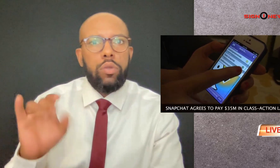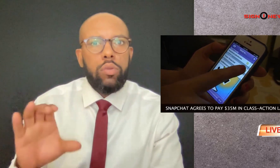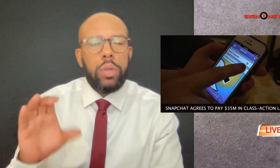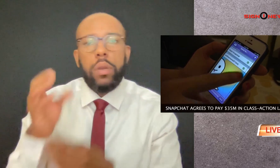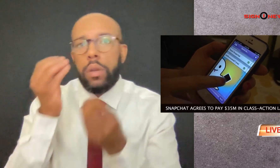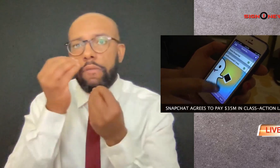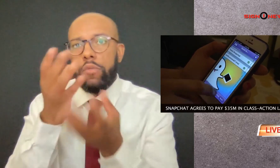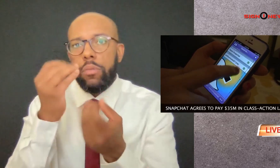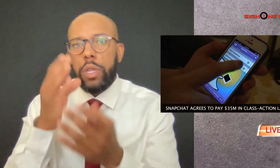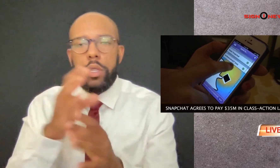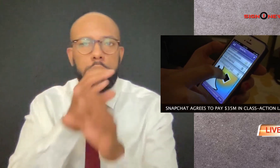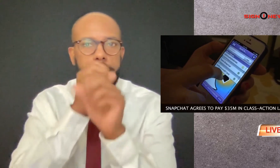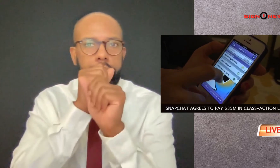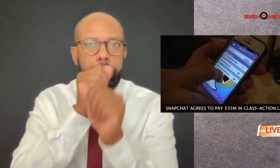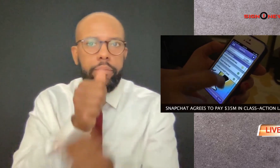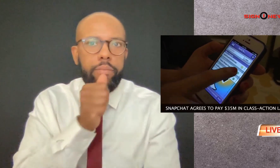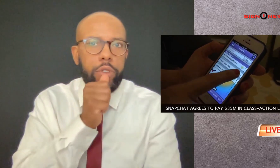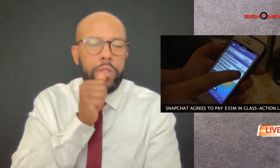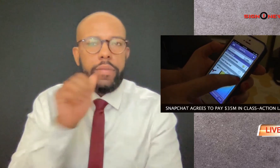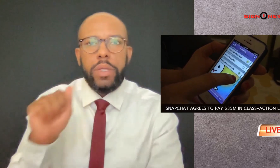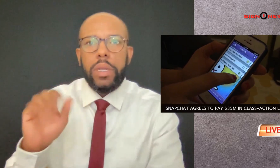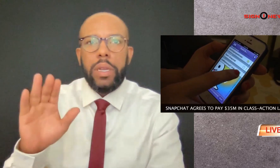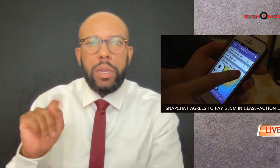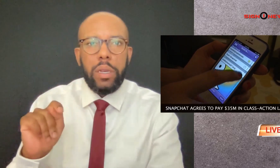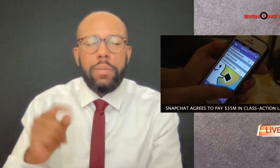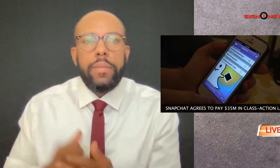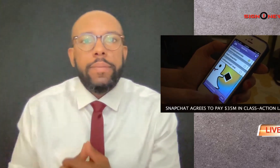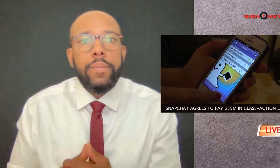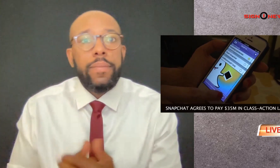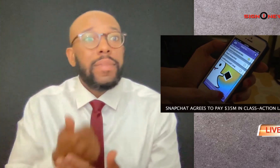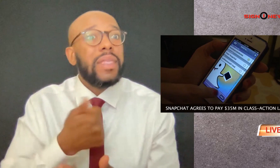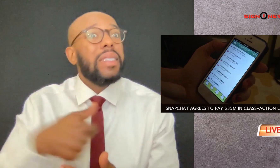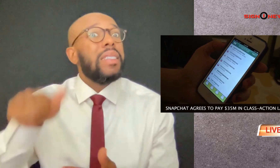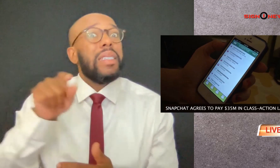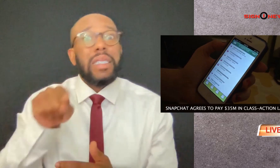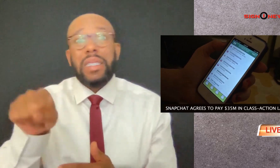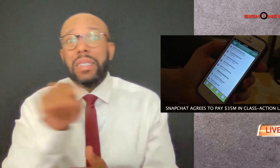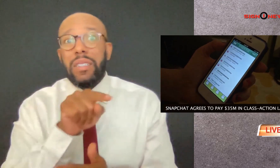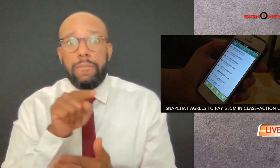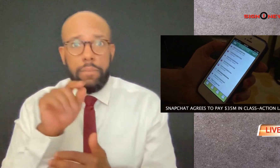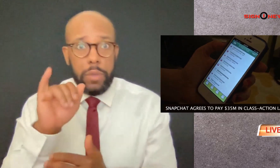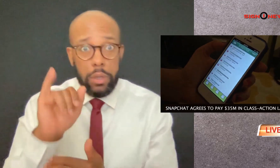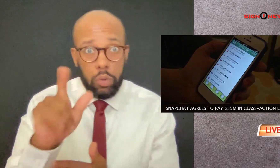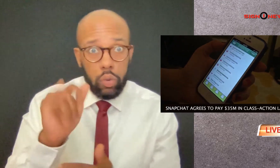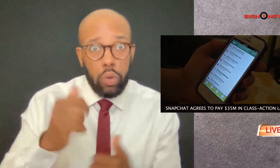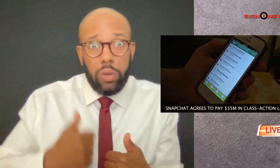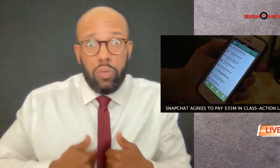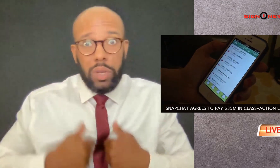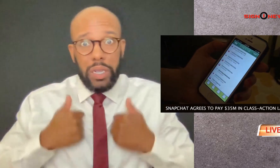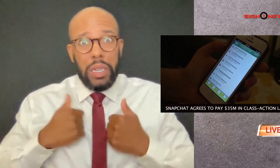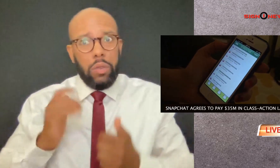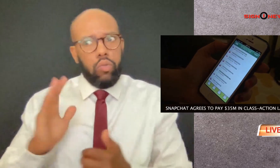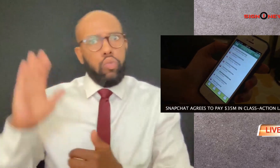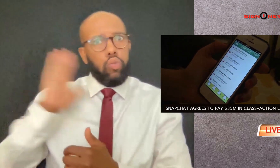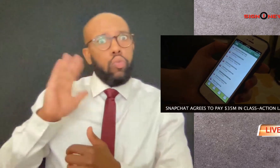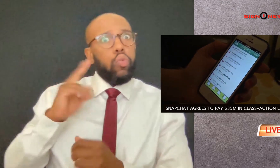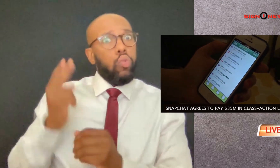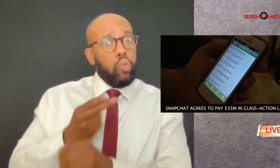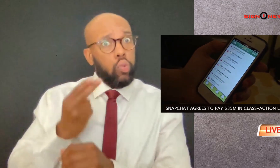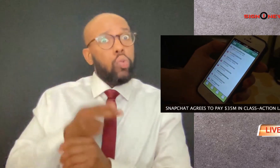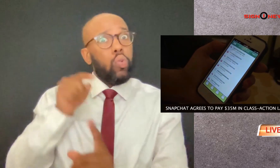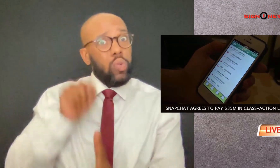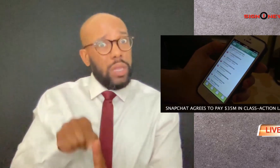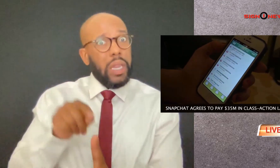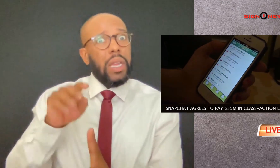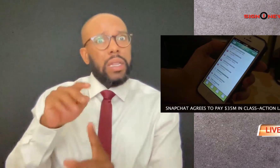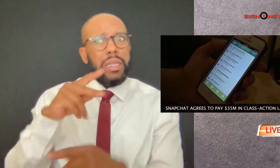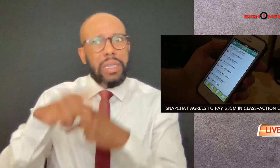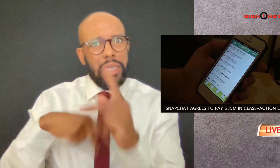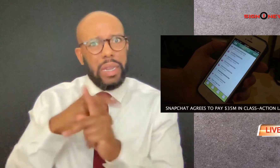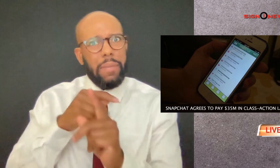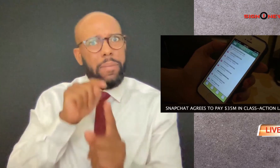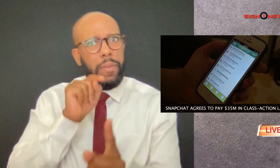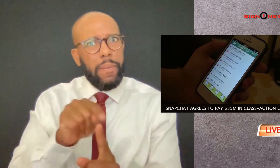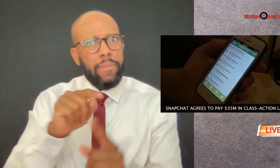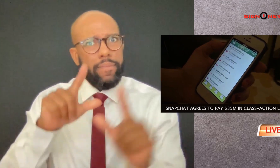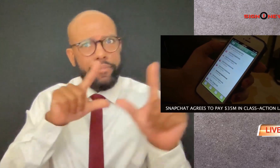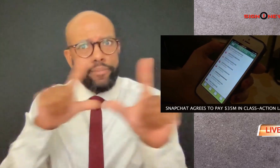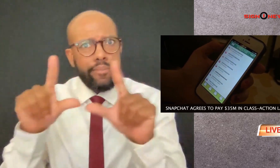privacy act any Illinois resident who used the future